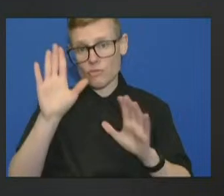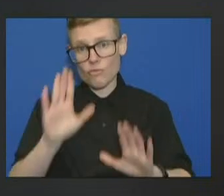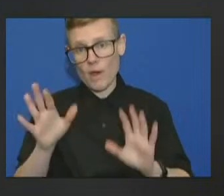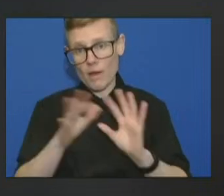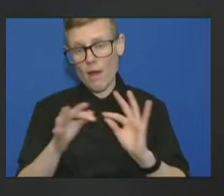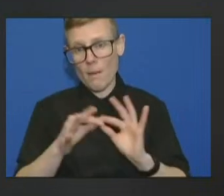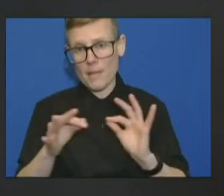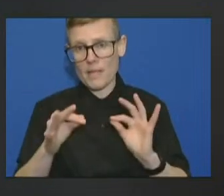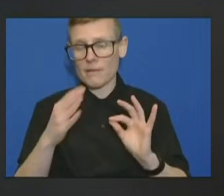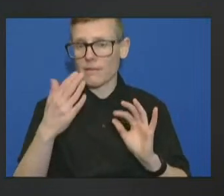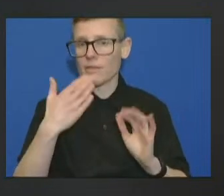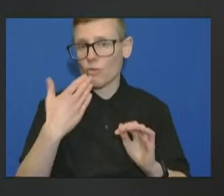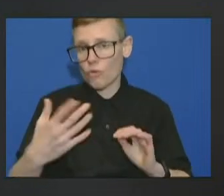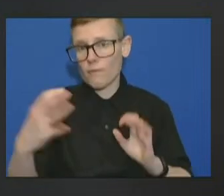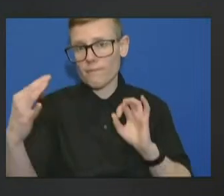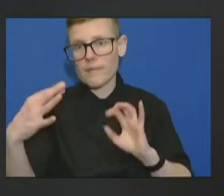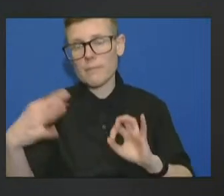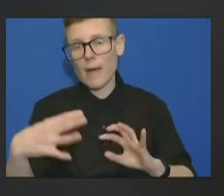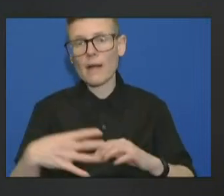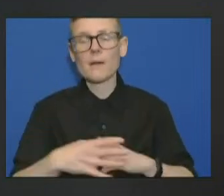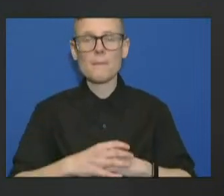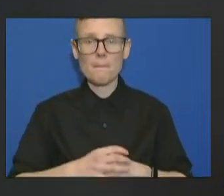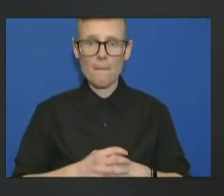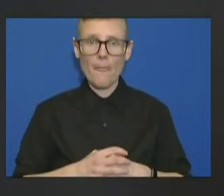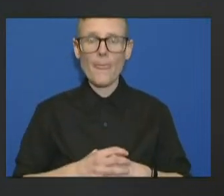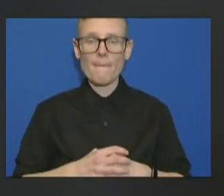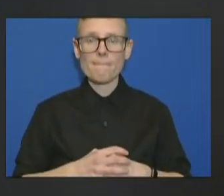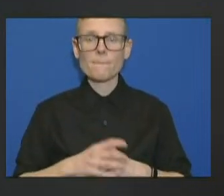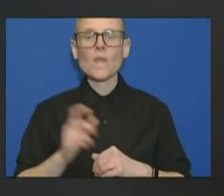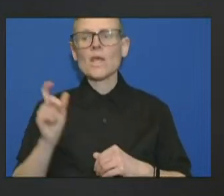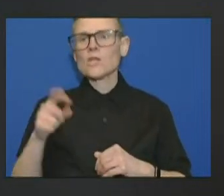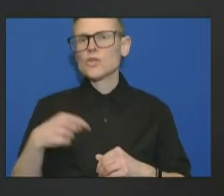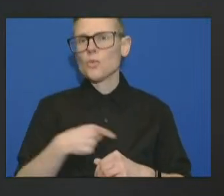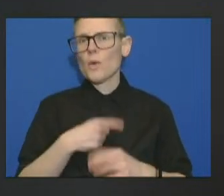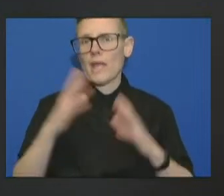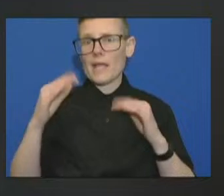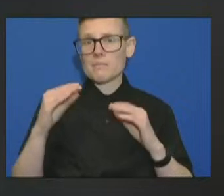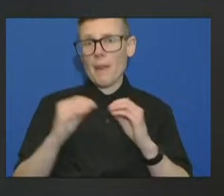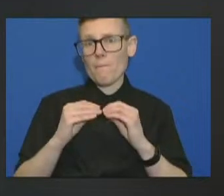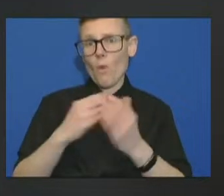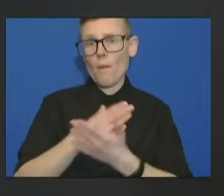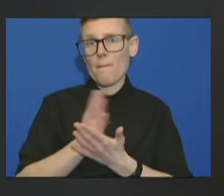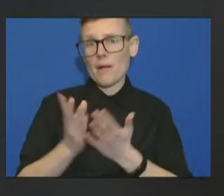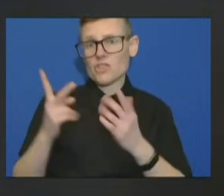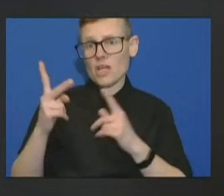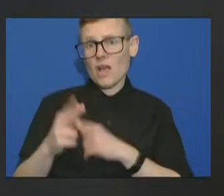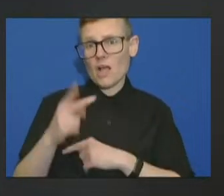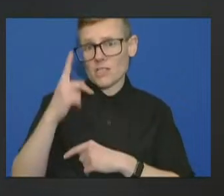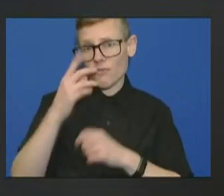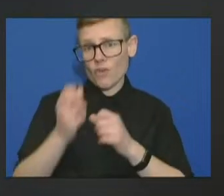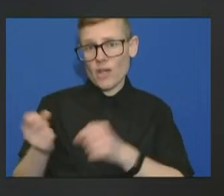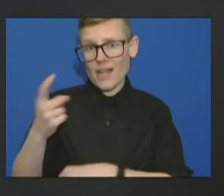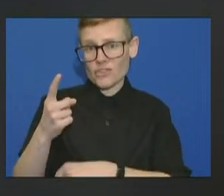to be the place that we start. So that that's a that's a great comment. Thank you very much.